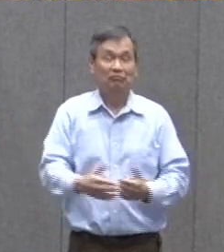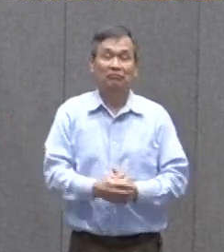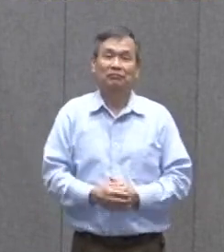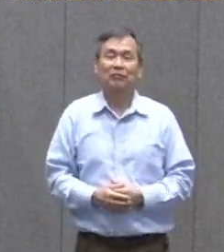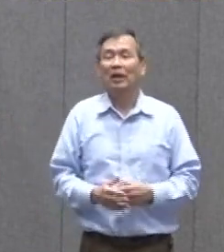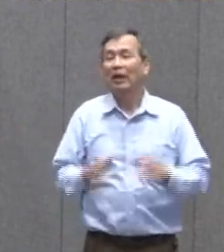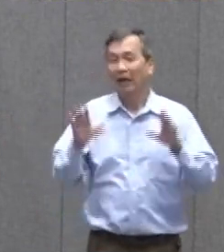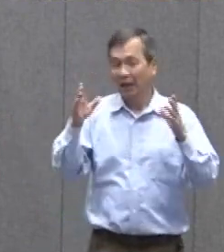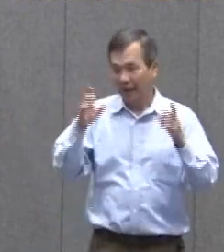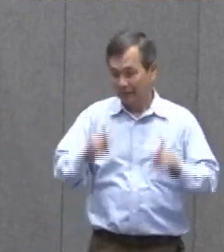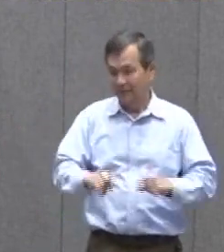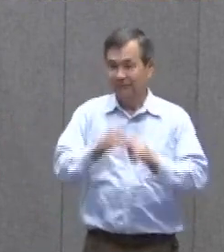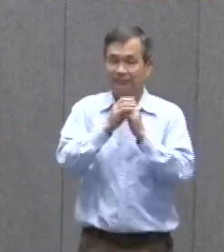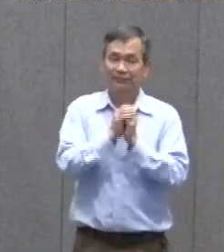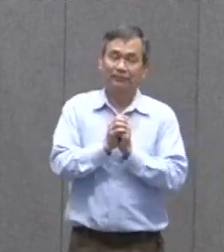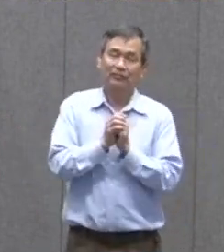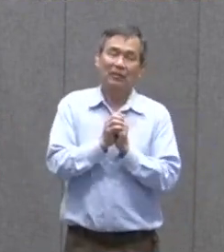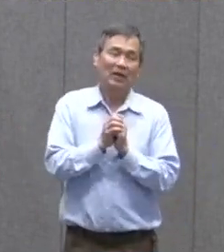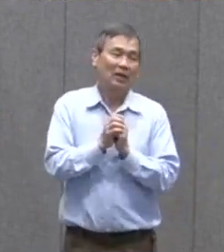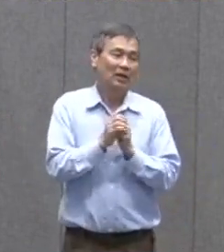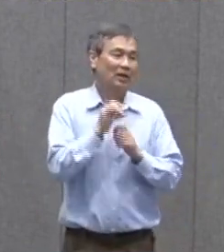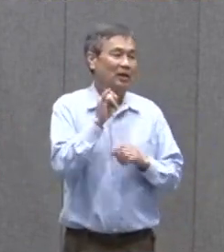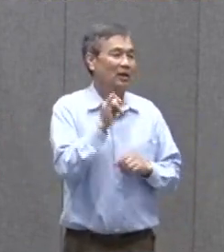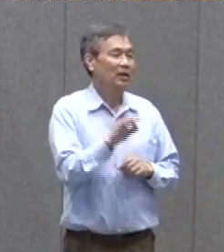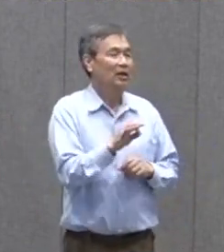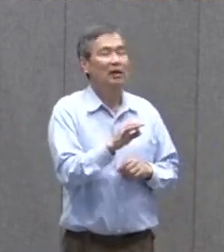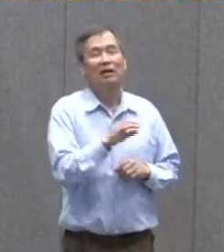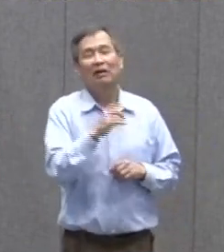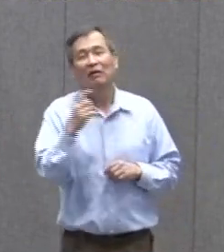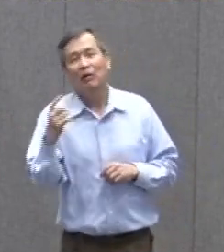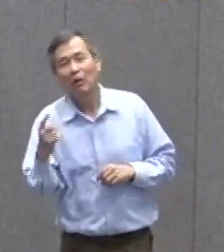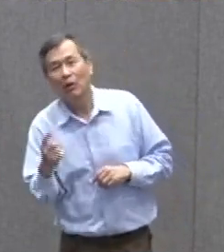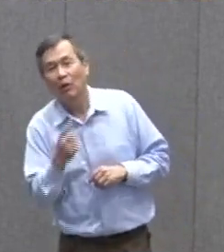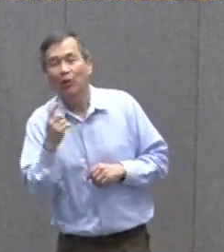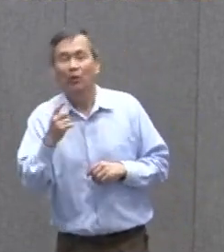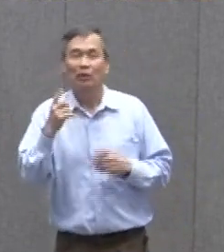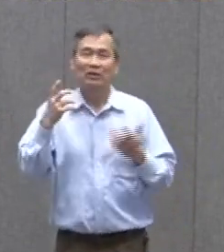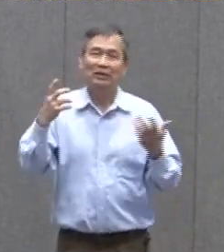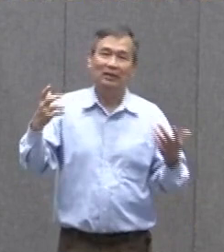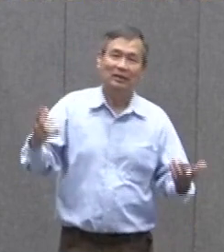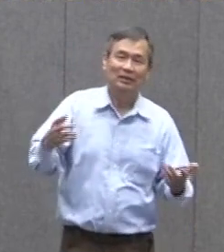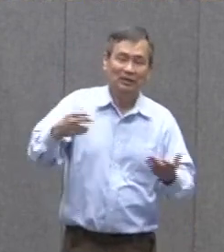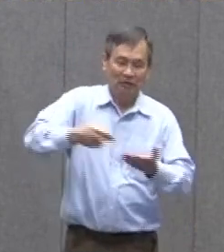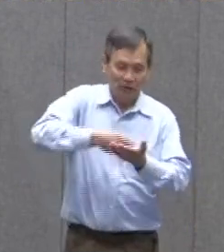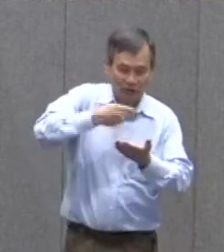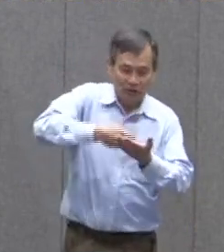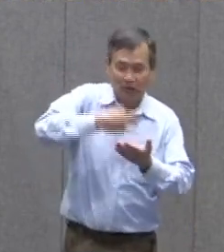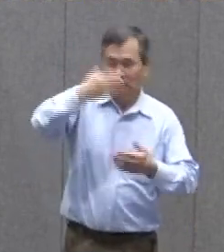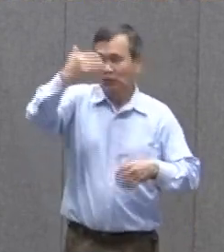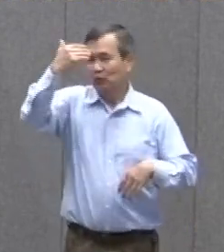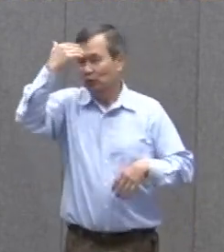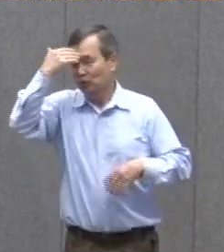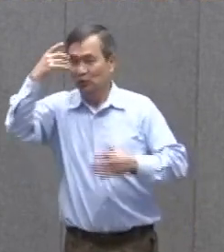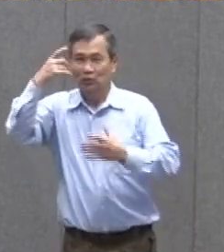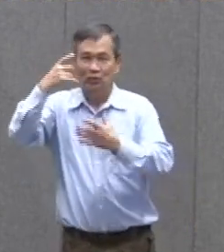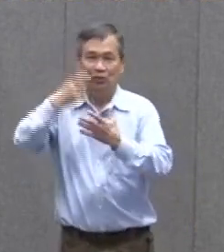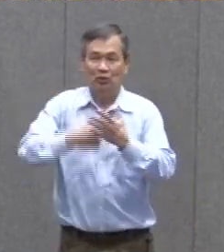Meanwhile, if only Spoon knew what his friends were saying about him at that very moment.